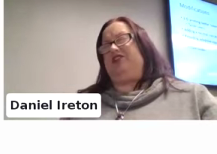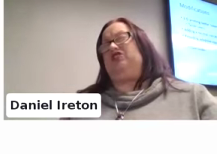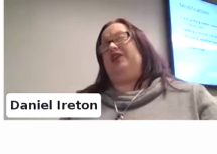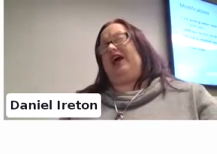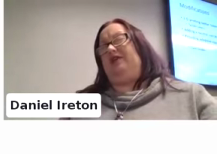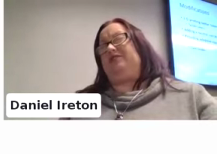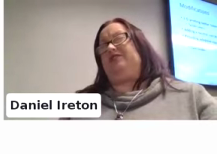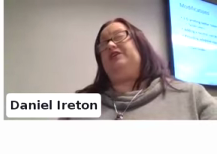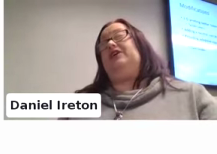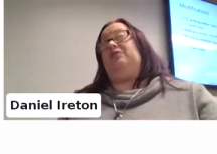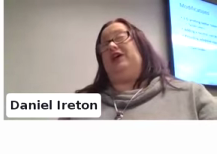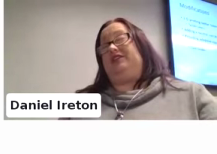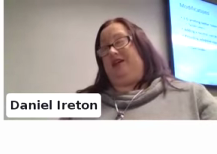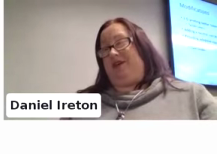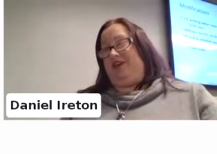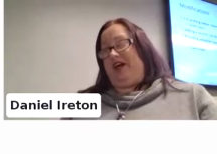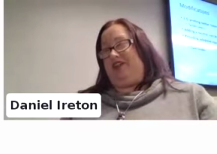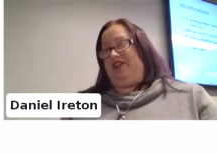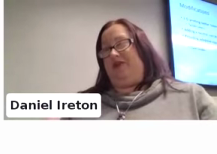And they are carving into the die so you can somewhat feel them.